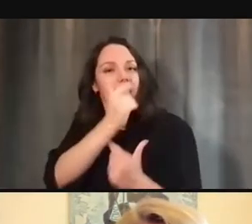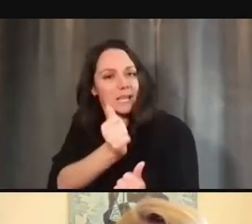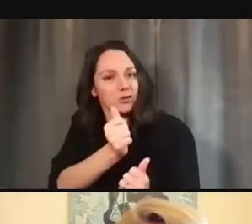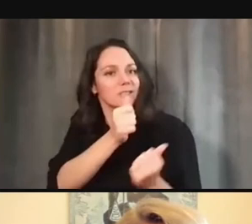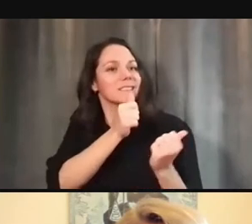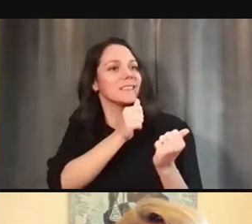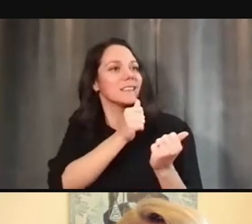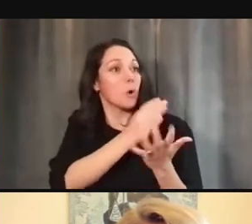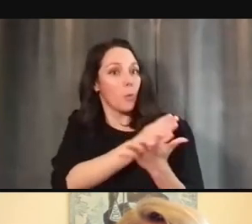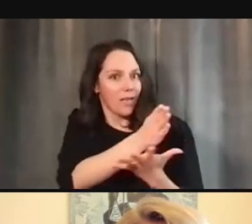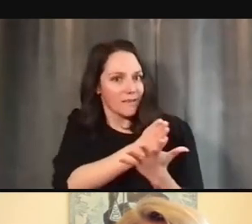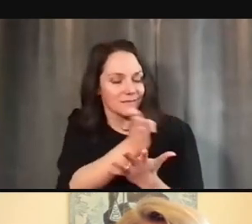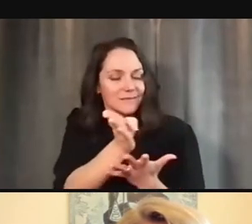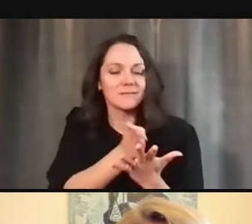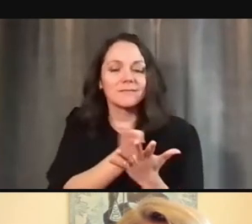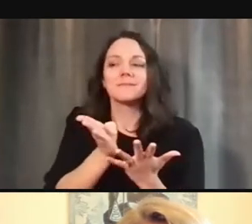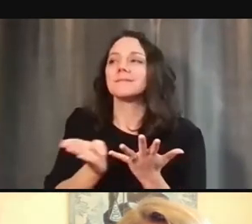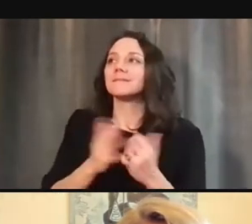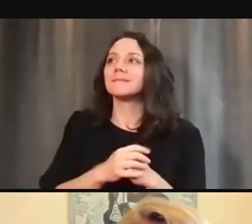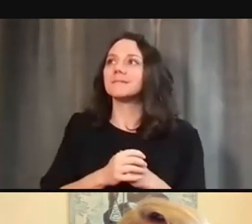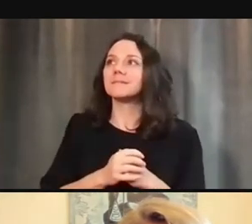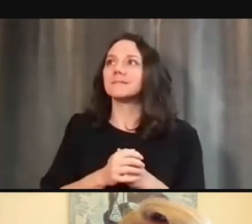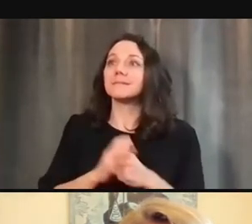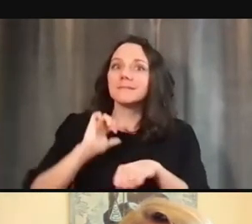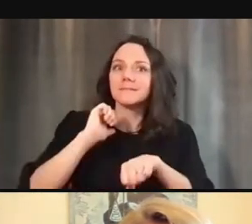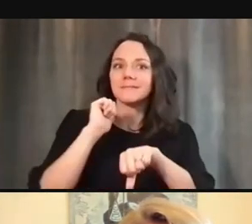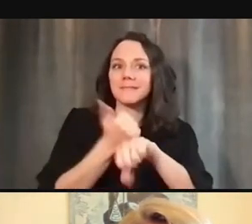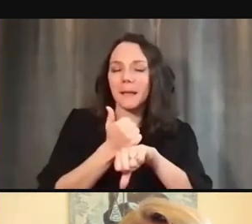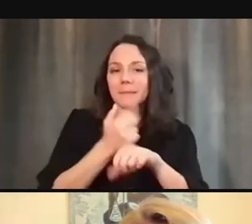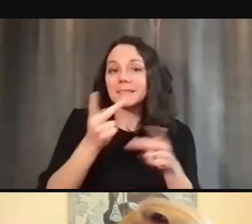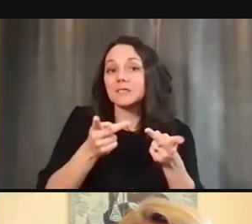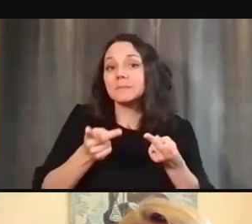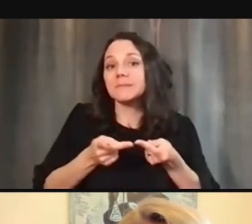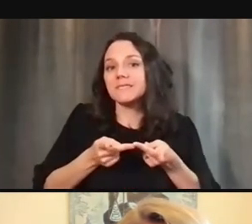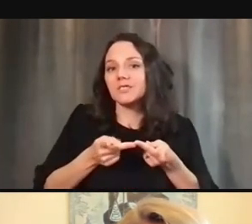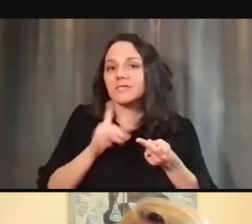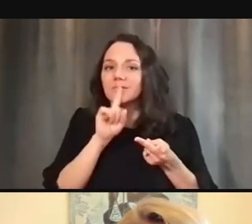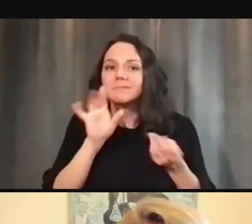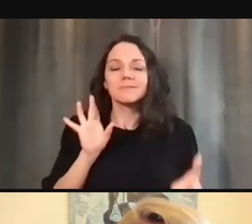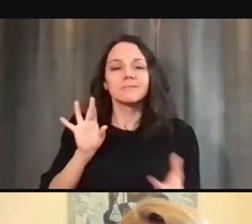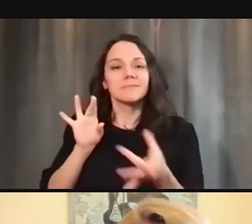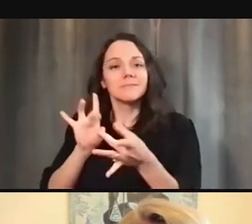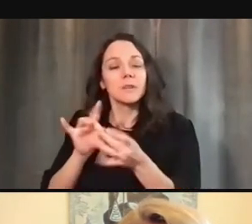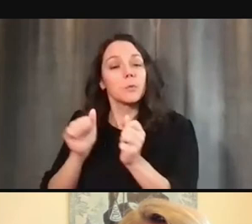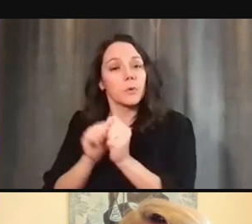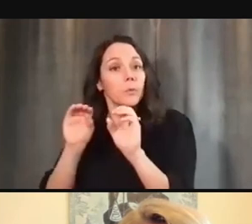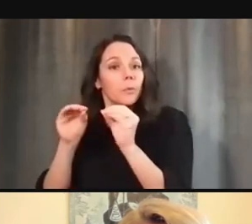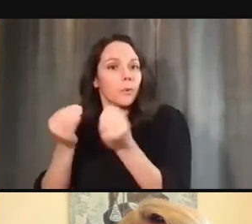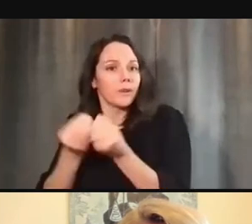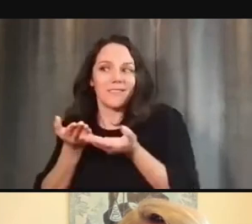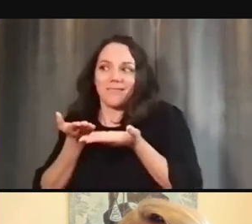taking its position in the world and making sure that it is connecting with all of those orgs on the ground in communities and in neighborhoods.